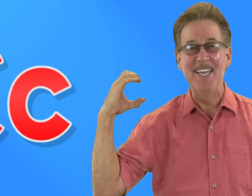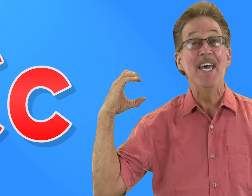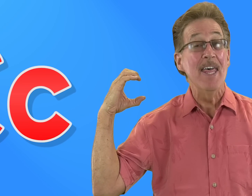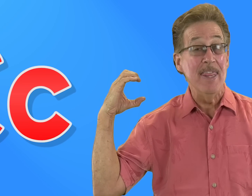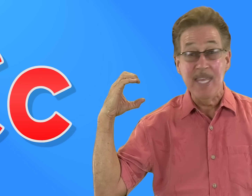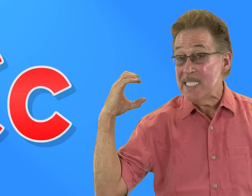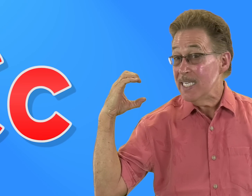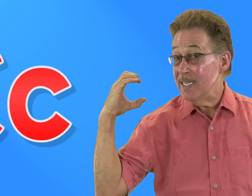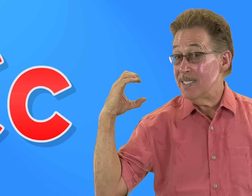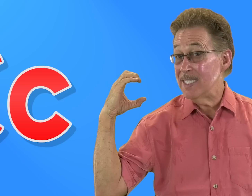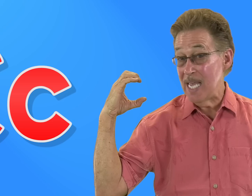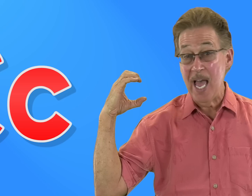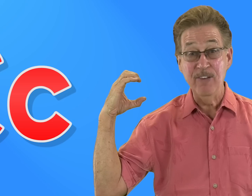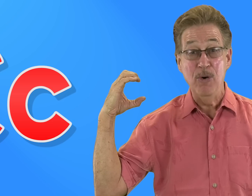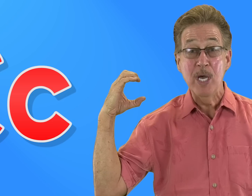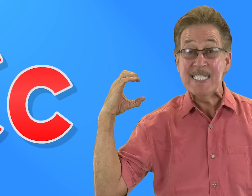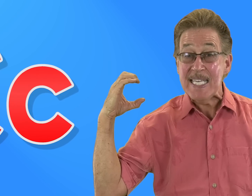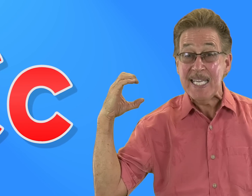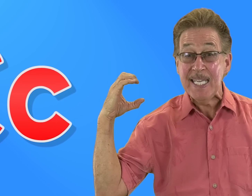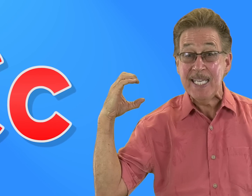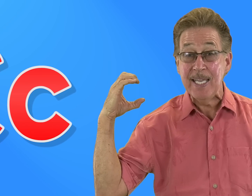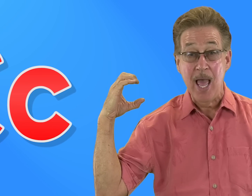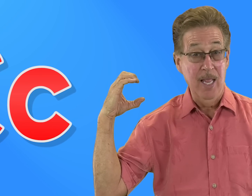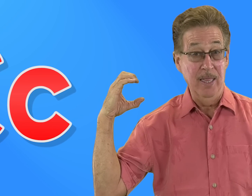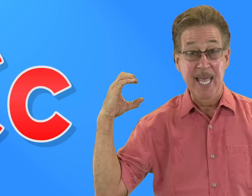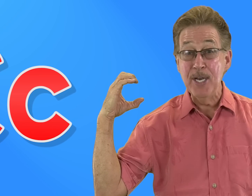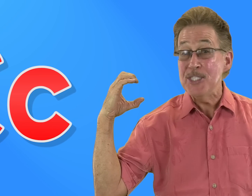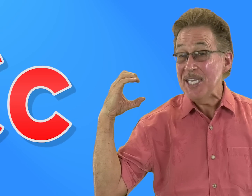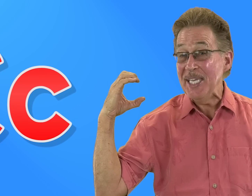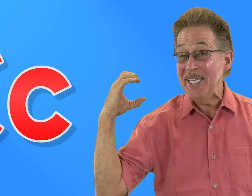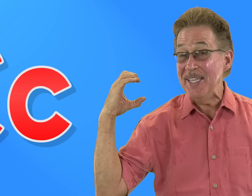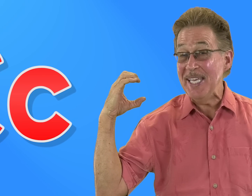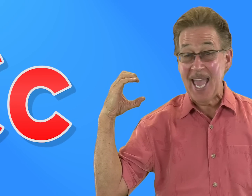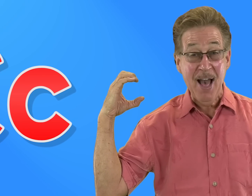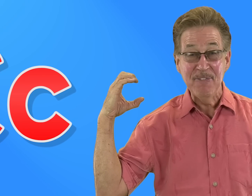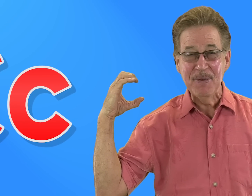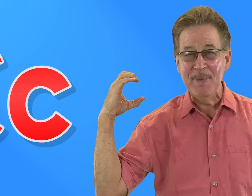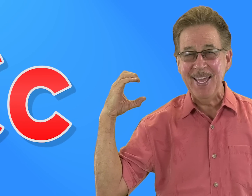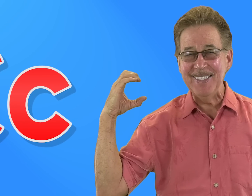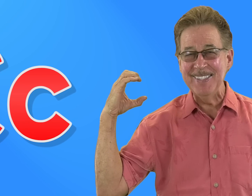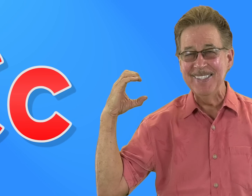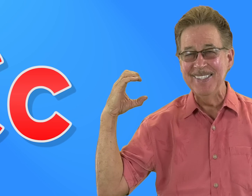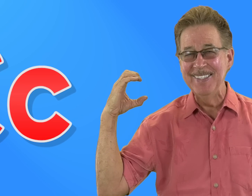This is the sign for Cc Letter Cc in the alphabet